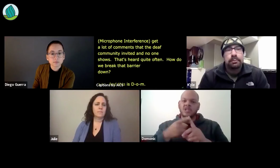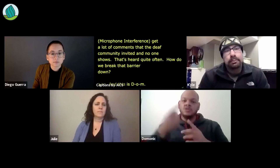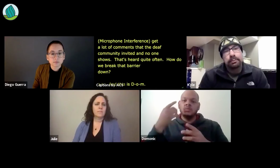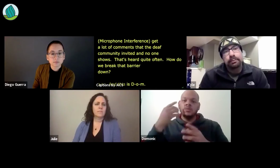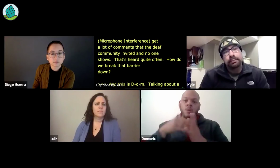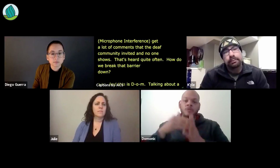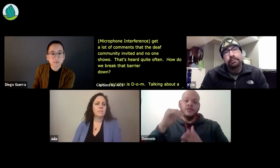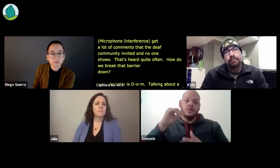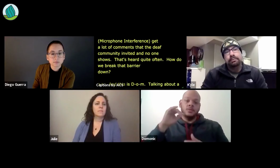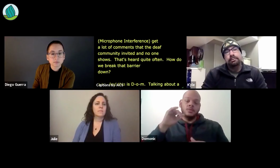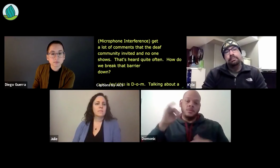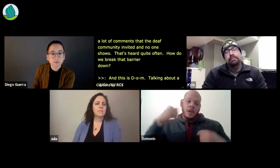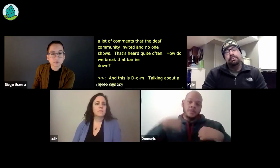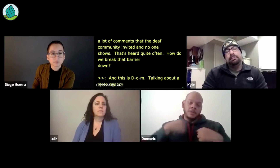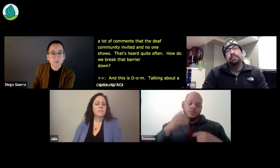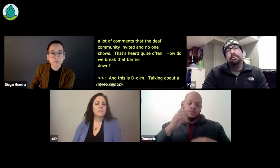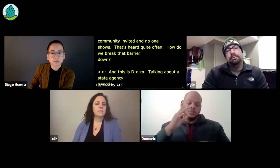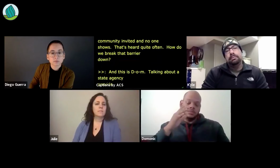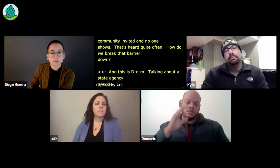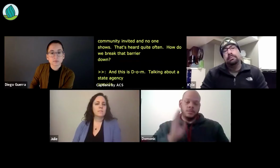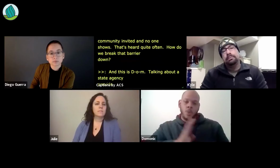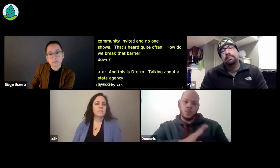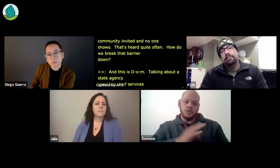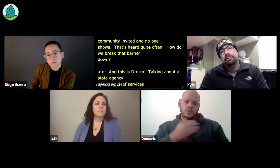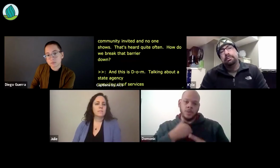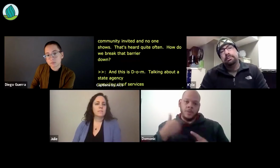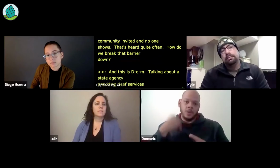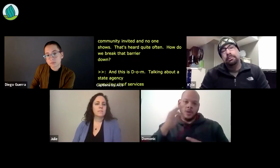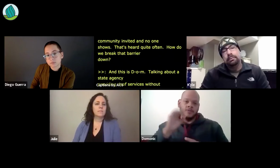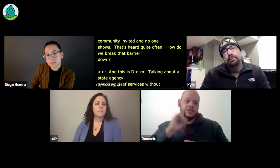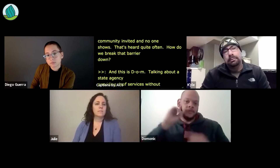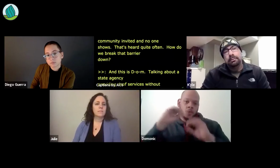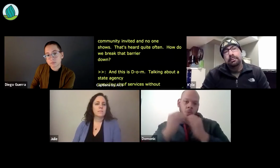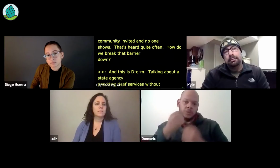I think quite often like for myself, I'm a board member of a deaf organization.